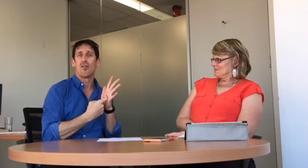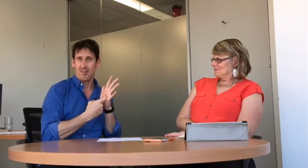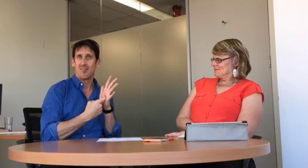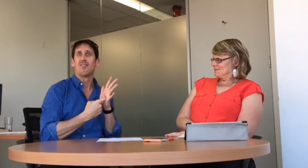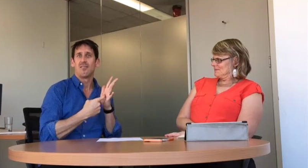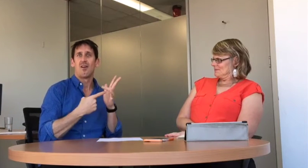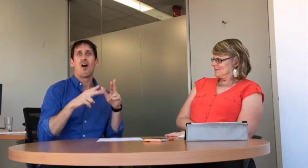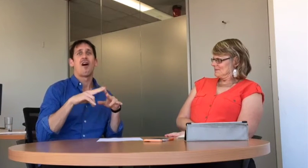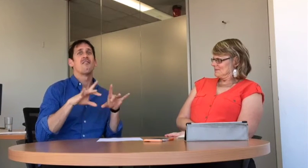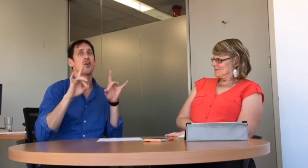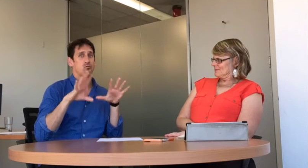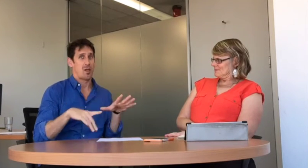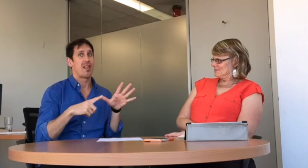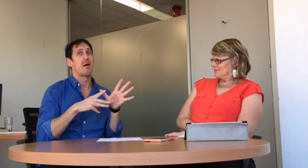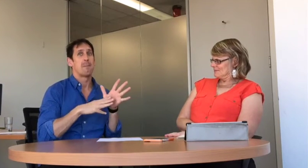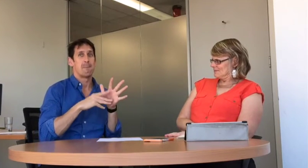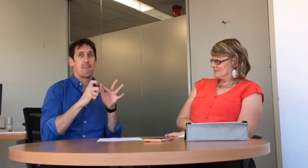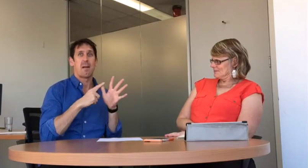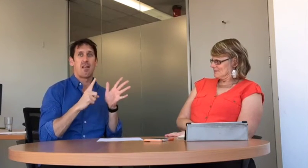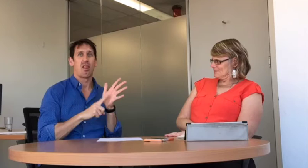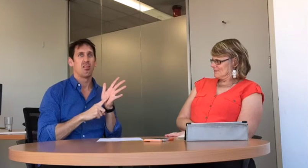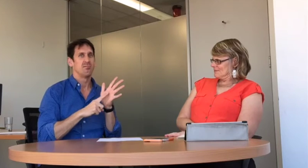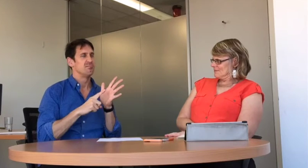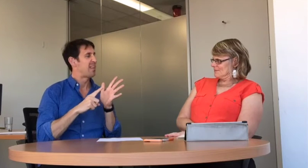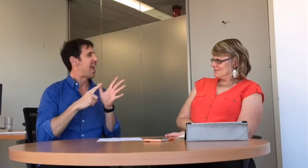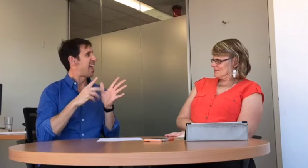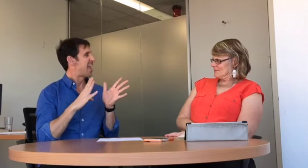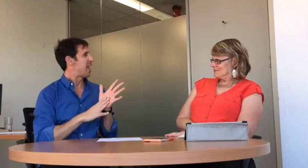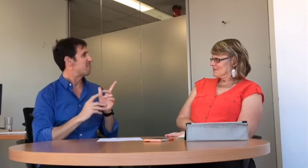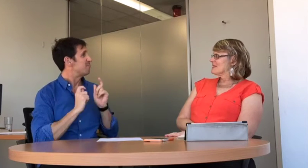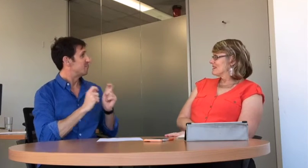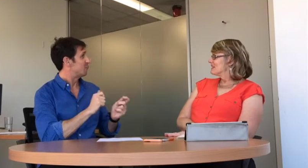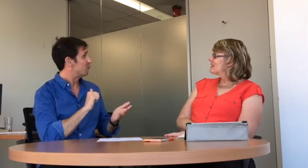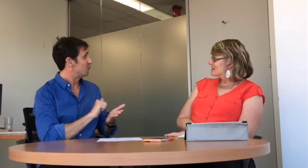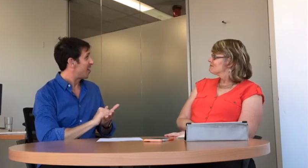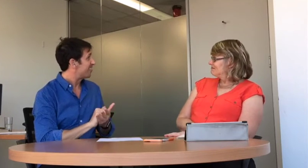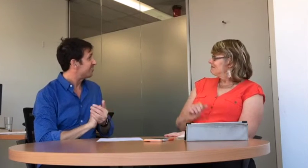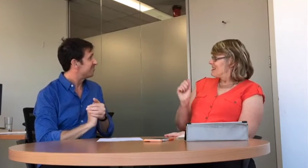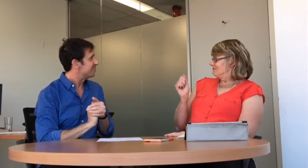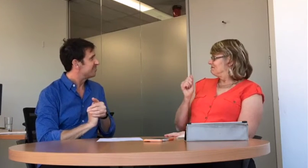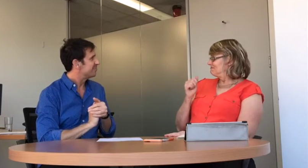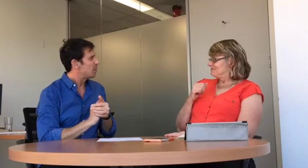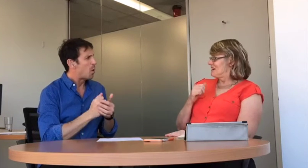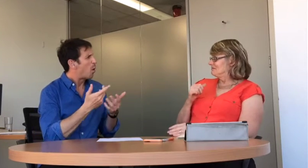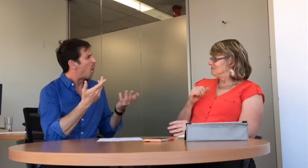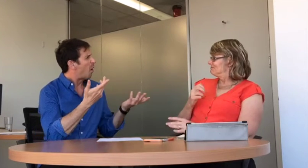a recent recipient of the Order of Australia Medal. Isn't that right, Carla?